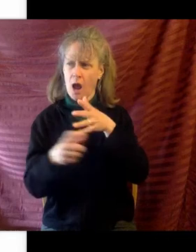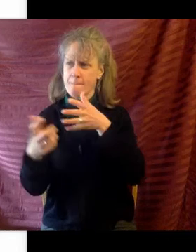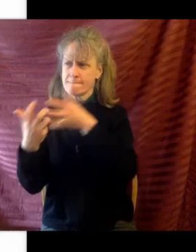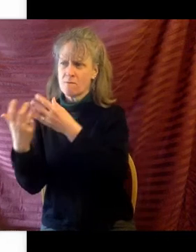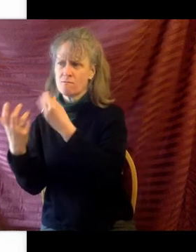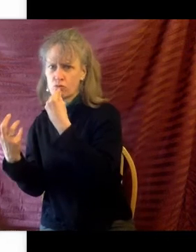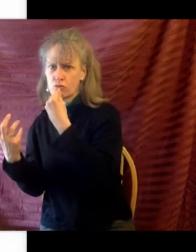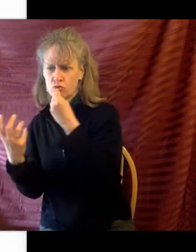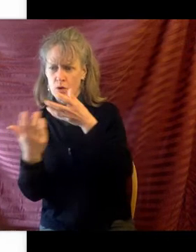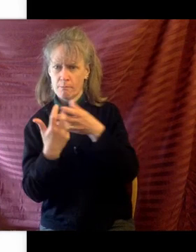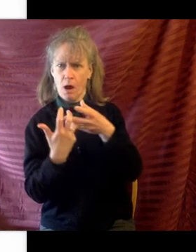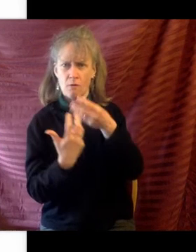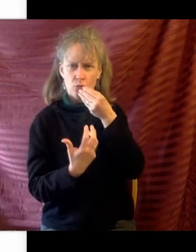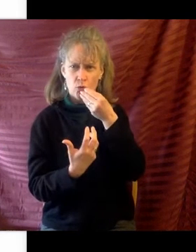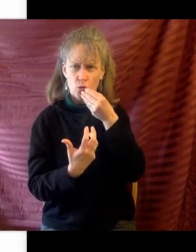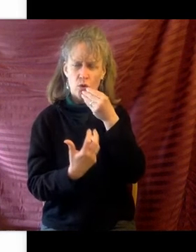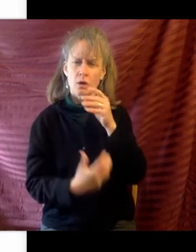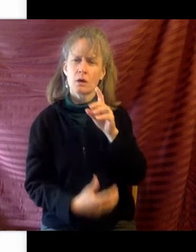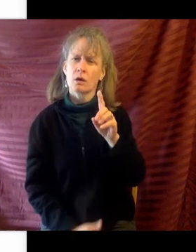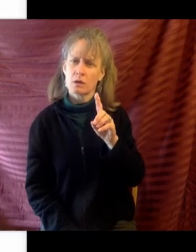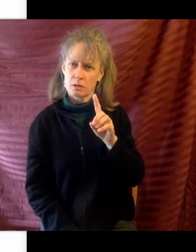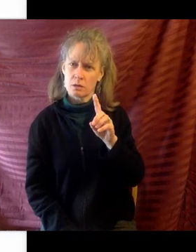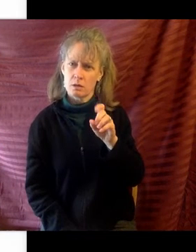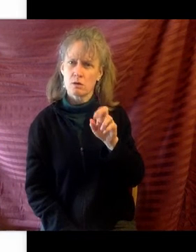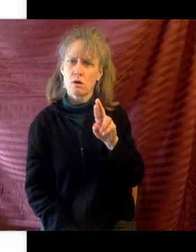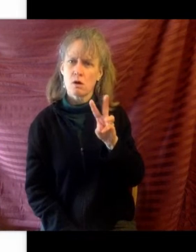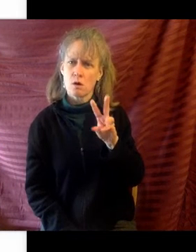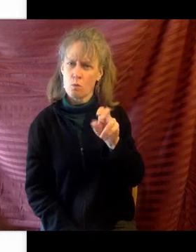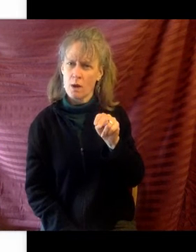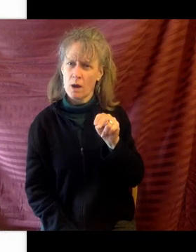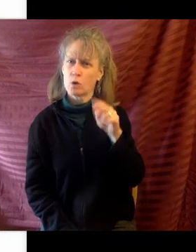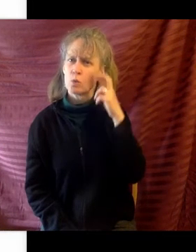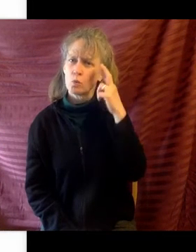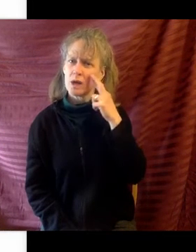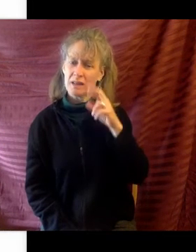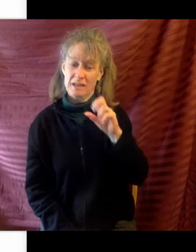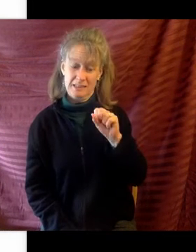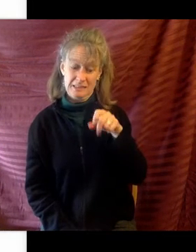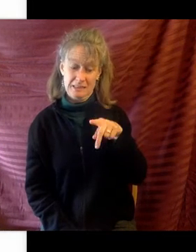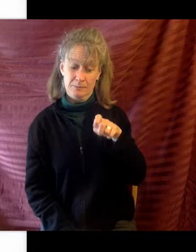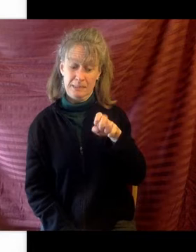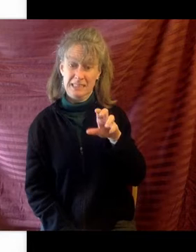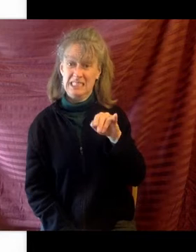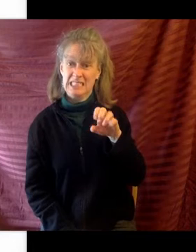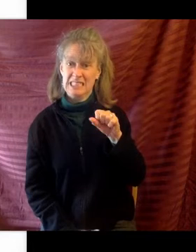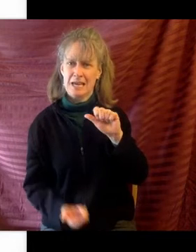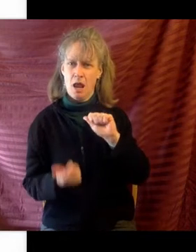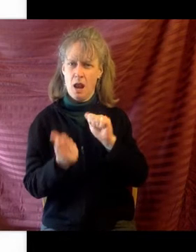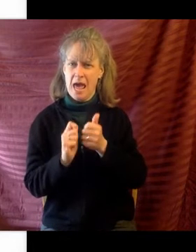Darwin realized that species may somehow be able to adapt to their surroundings. An "adaptation"